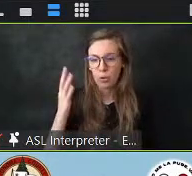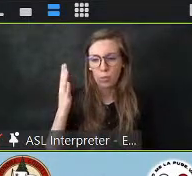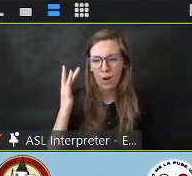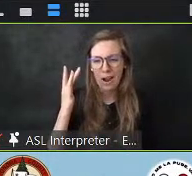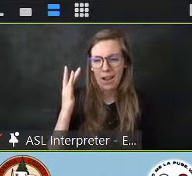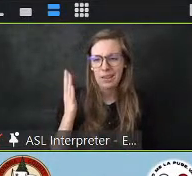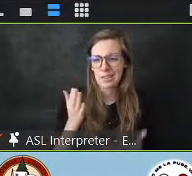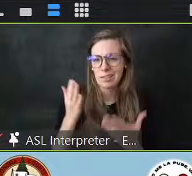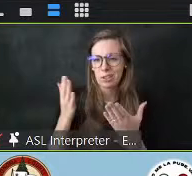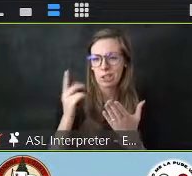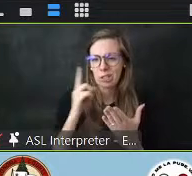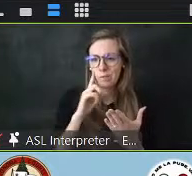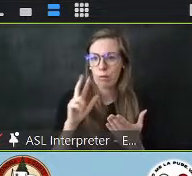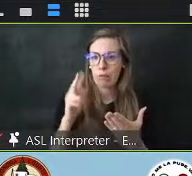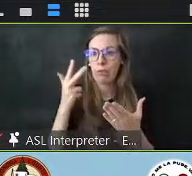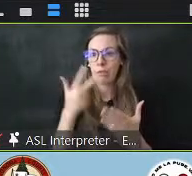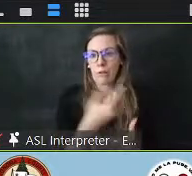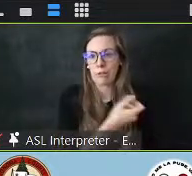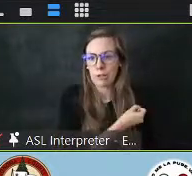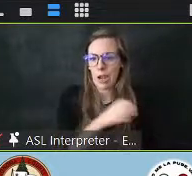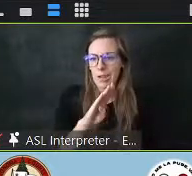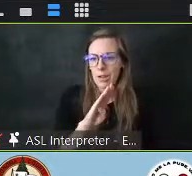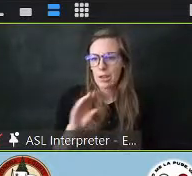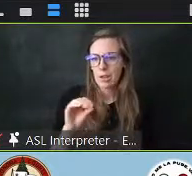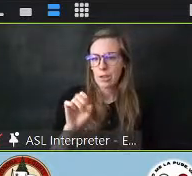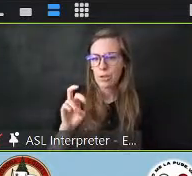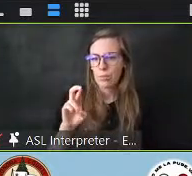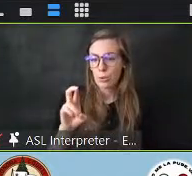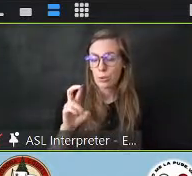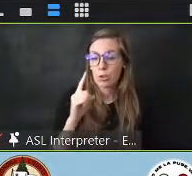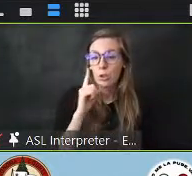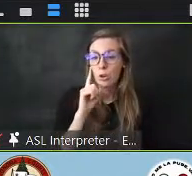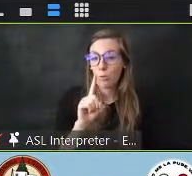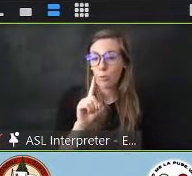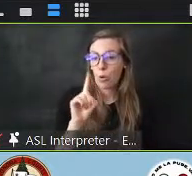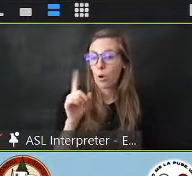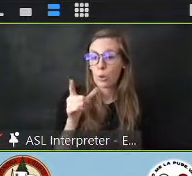people who people who are in money compromised.